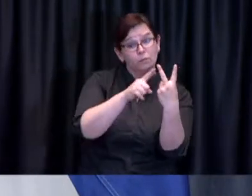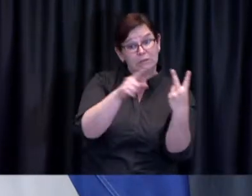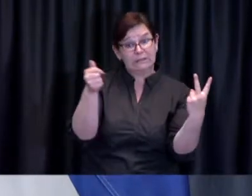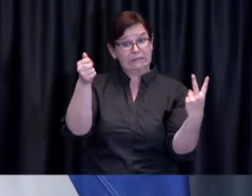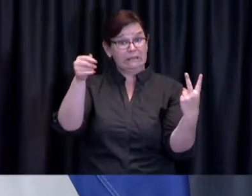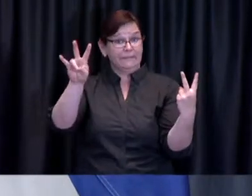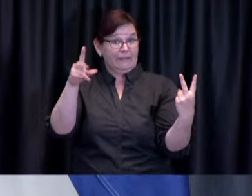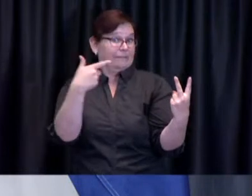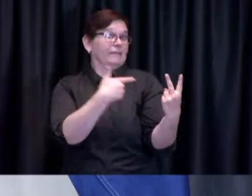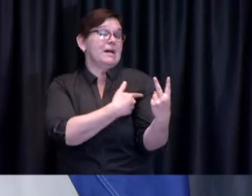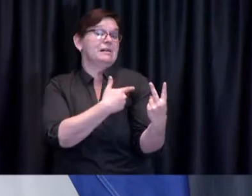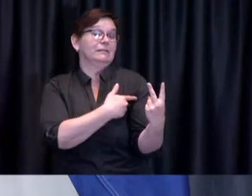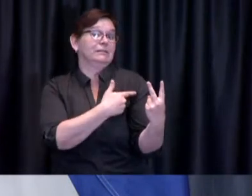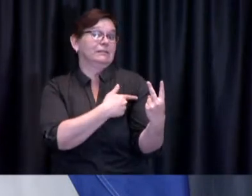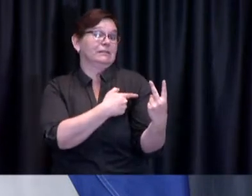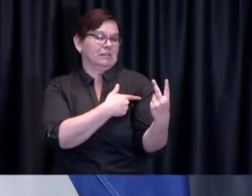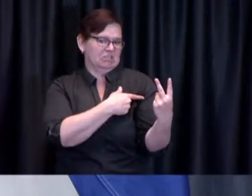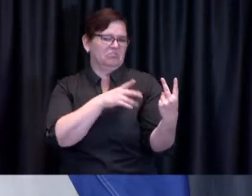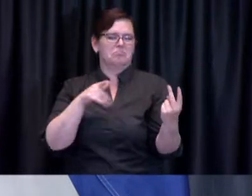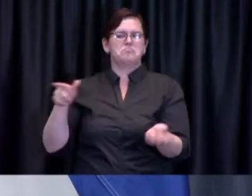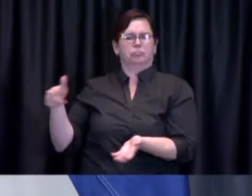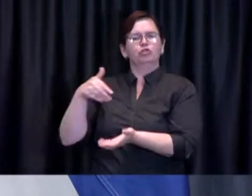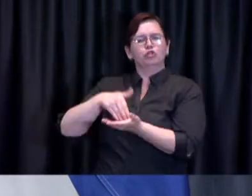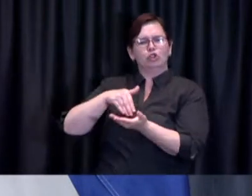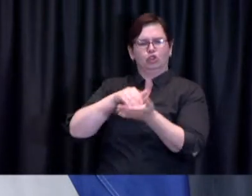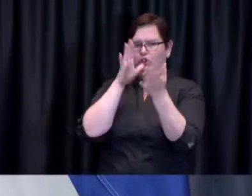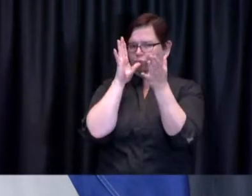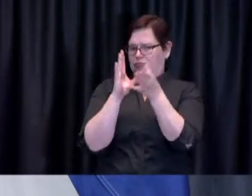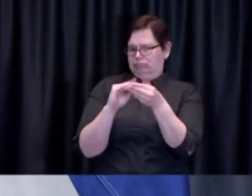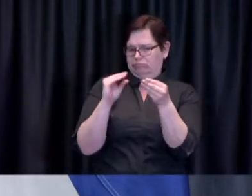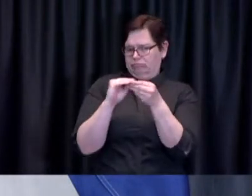will have an update on the youth vaccination working group today and it's important work to